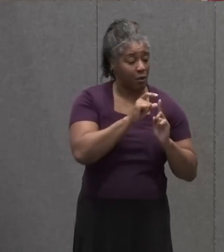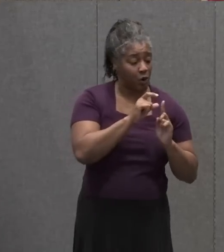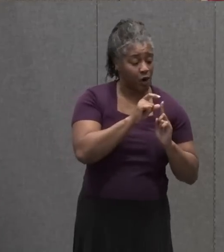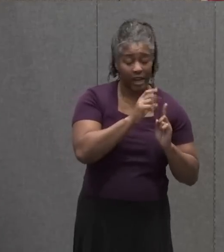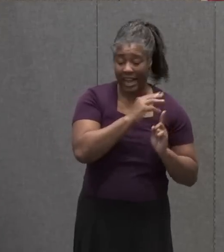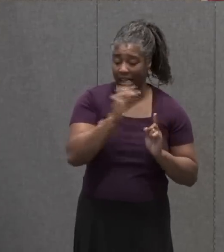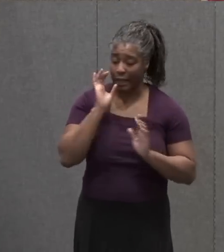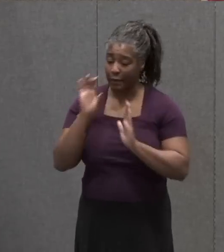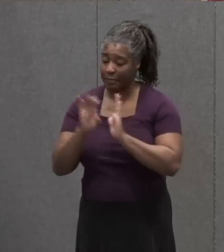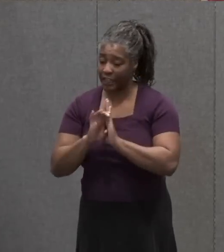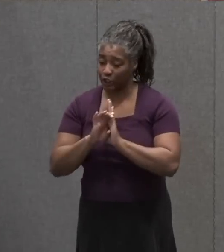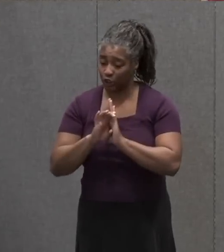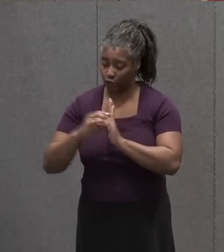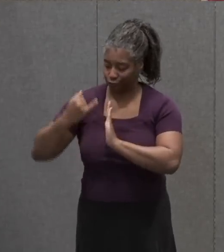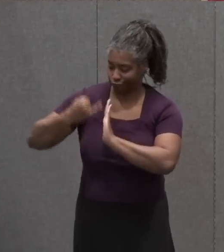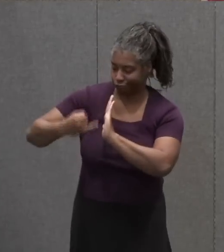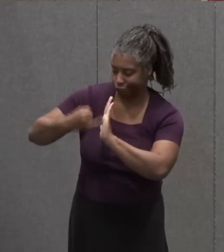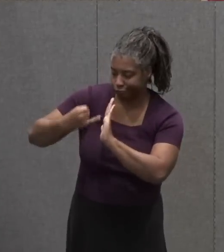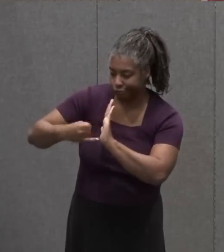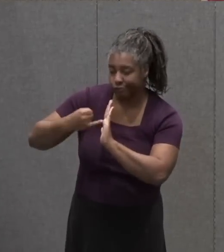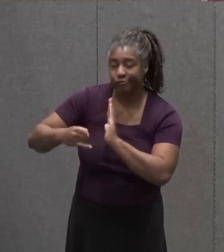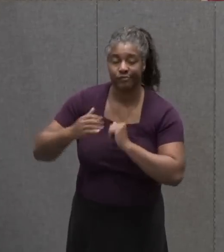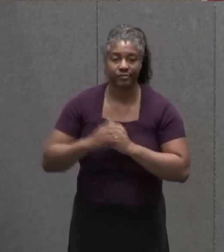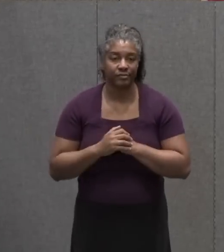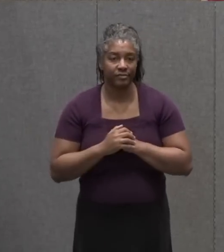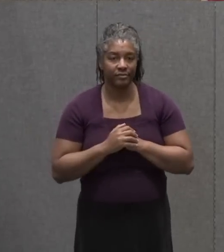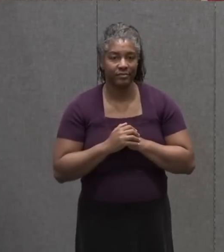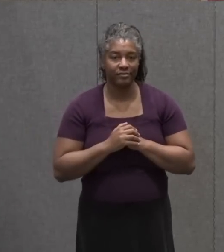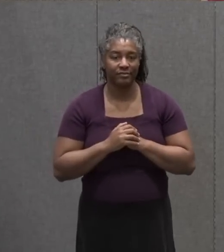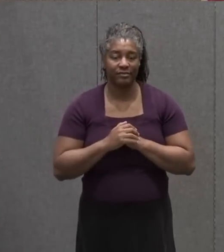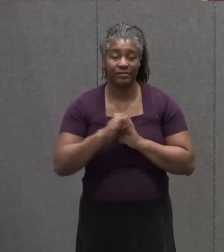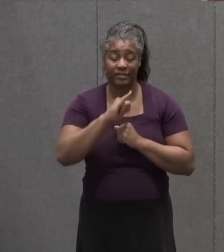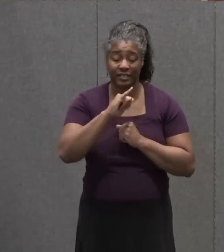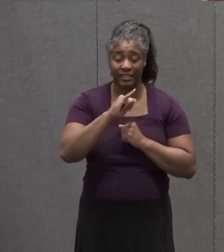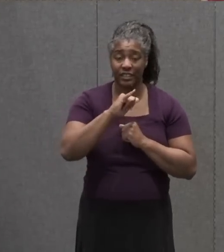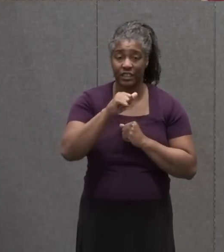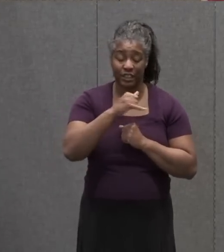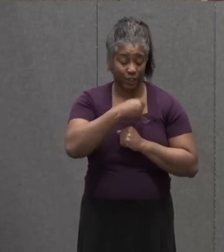Jerome filled his scrapbooks with more and more of his favorite words.